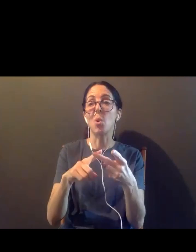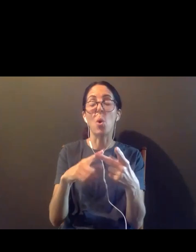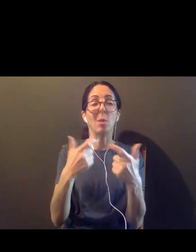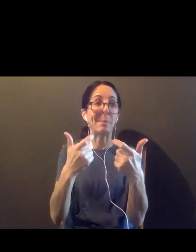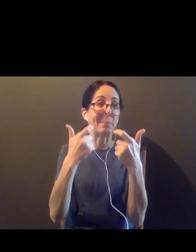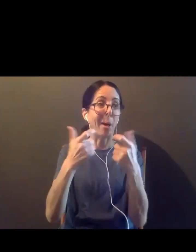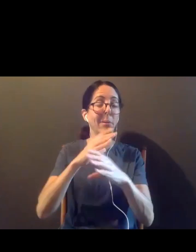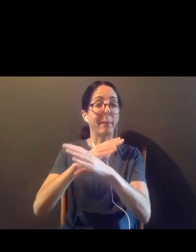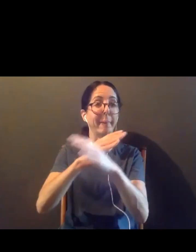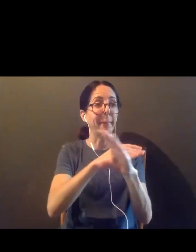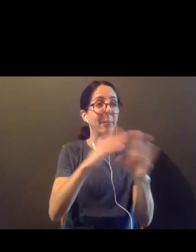lives.